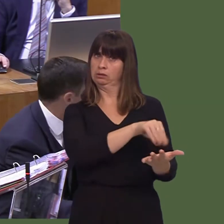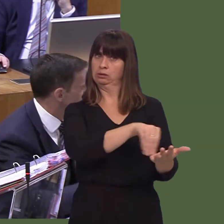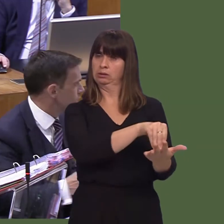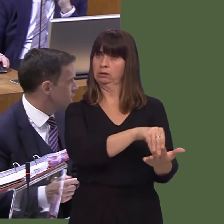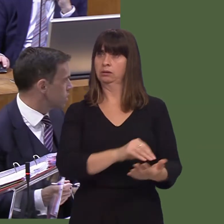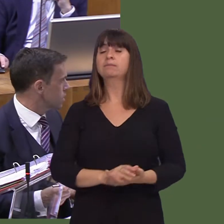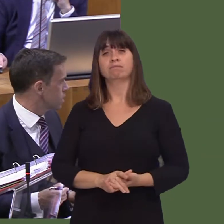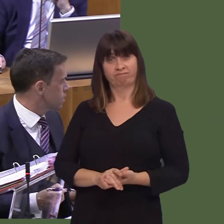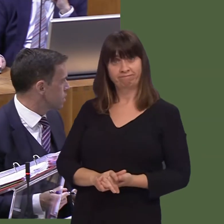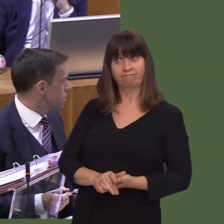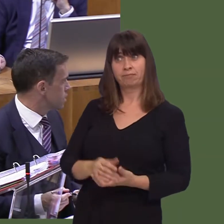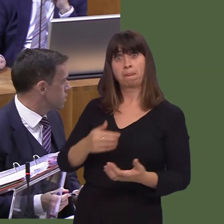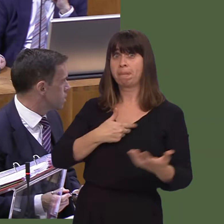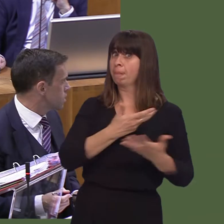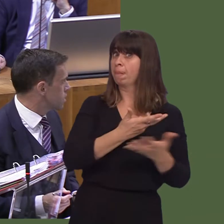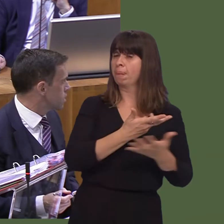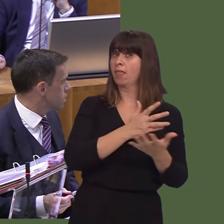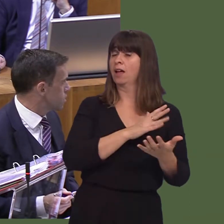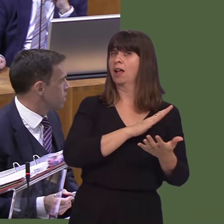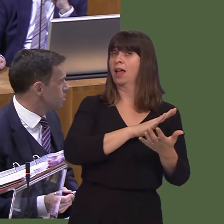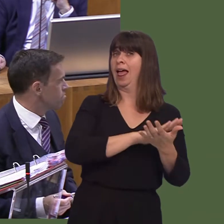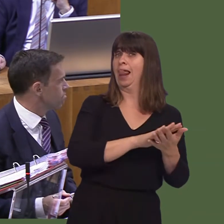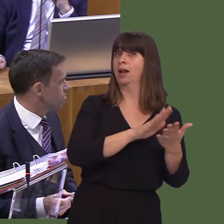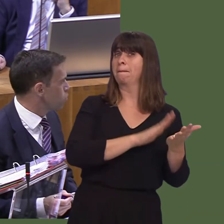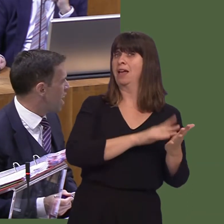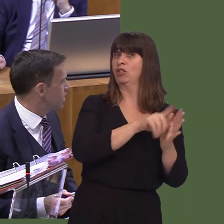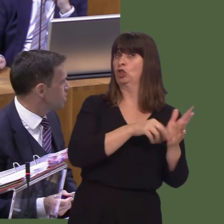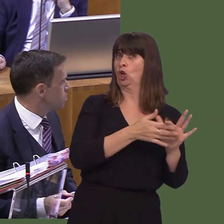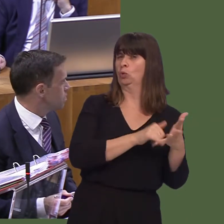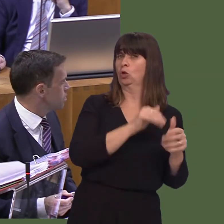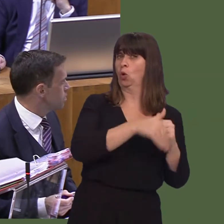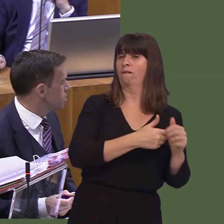Jones about the incorporation of the rights of disabled people, we are very interested